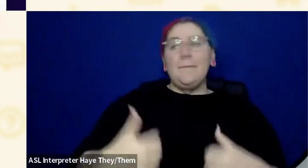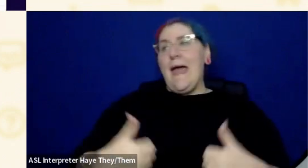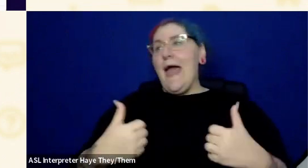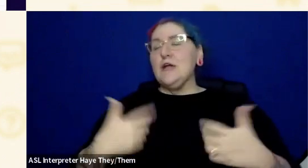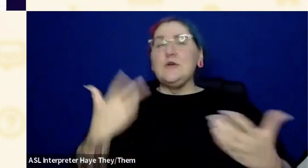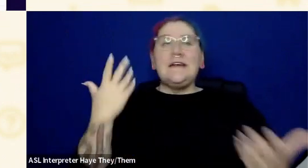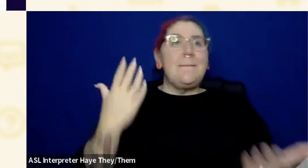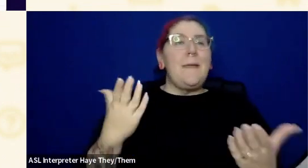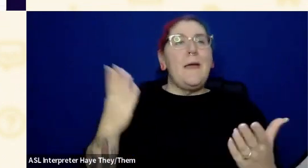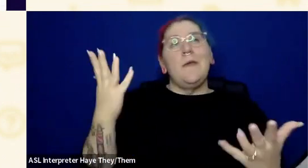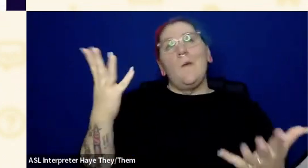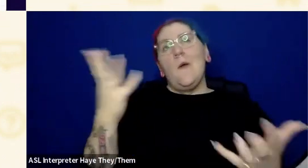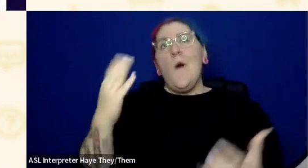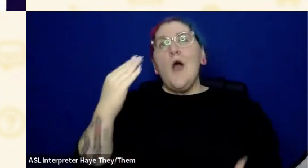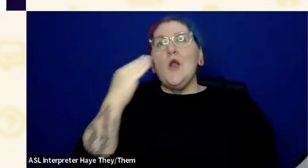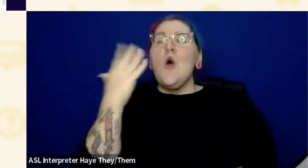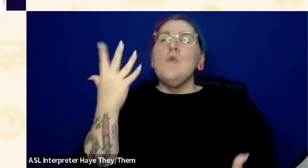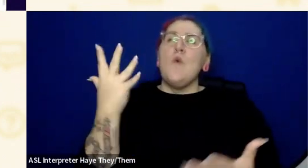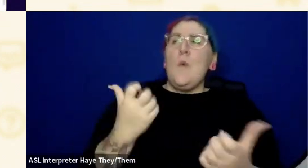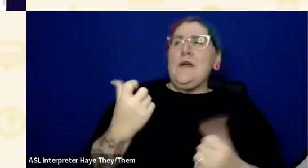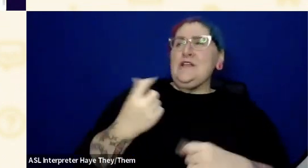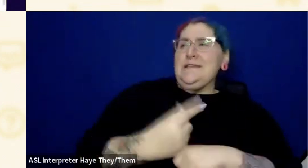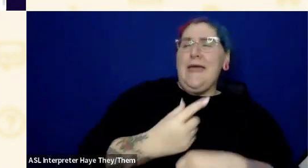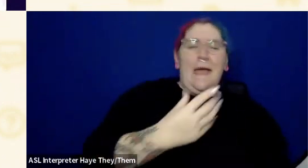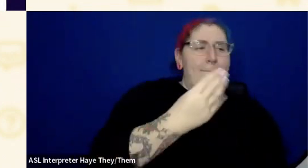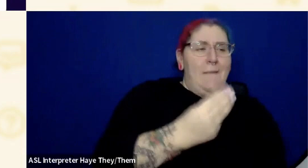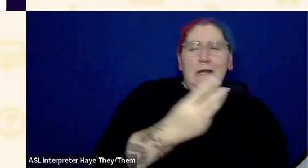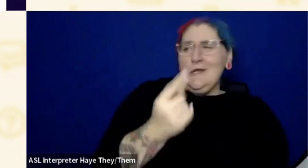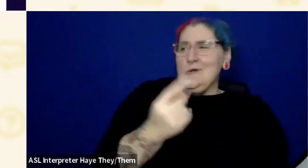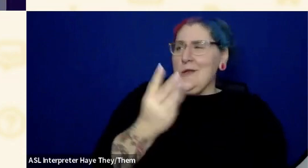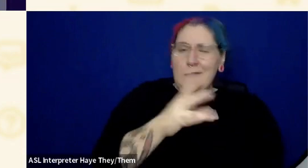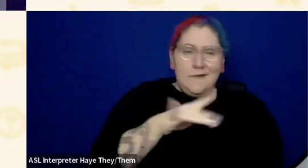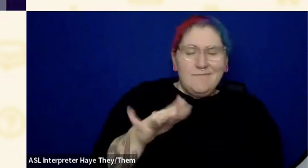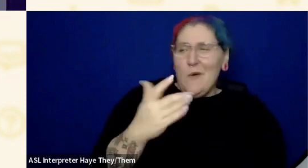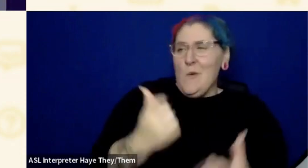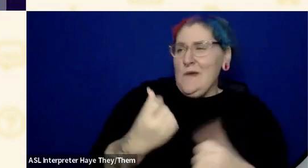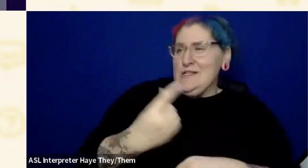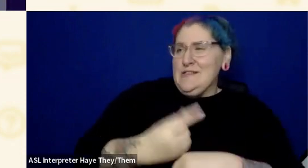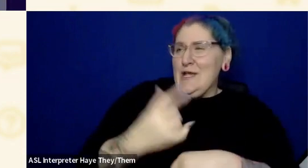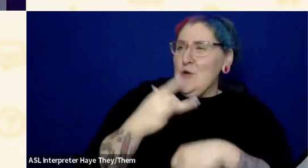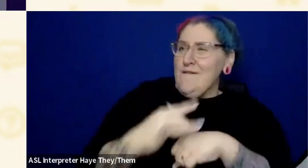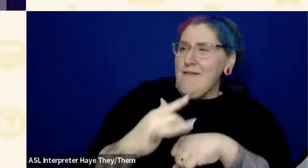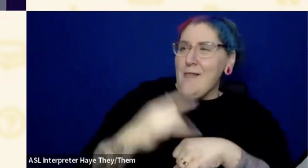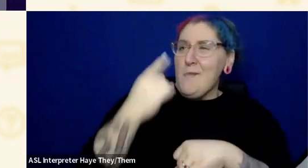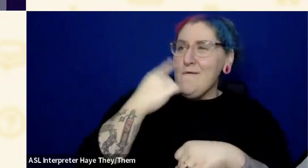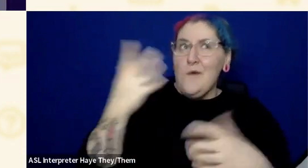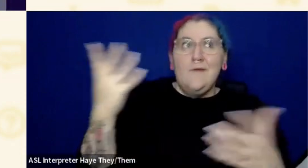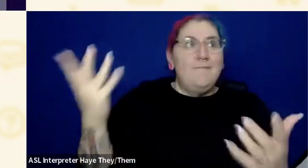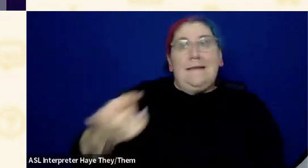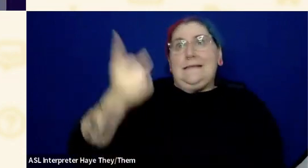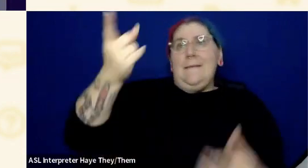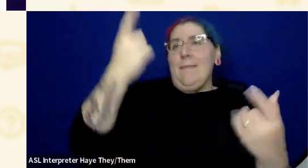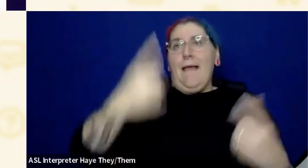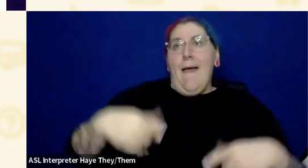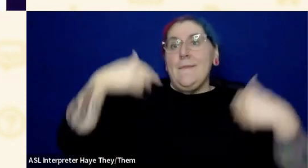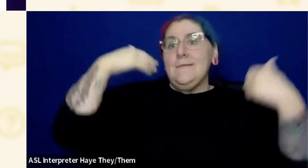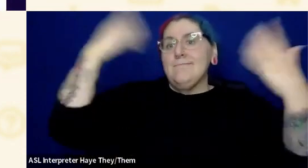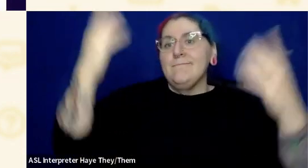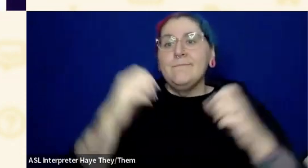so let's put in this Multi-Select field. Let's go to Edit Choices and add Days of the Week.